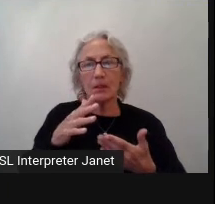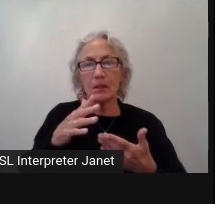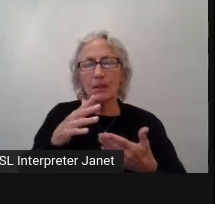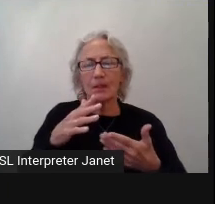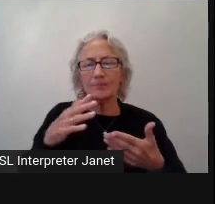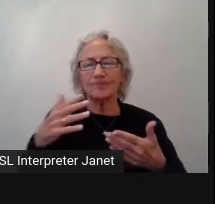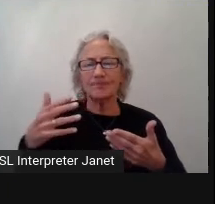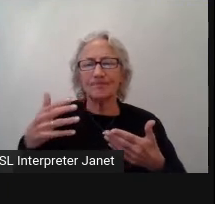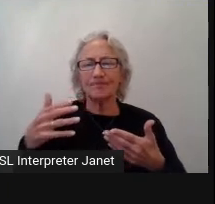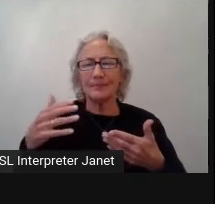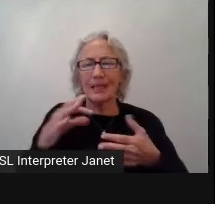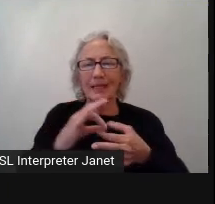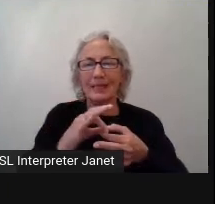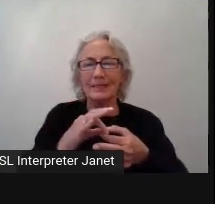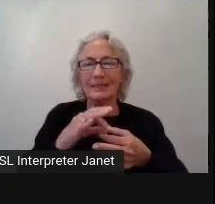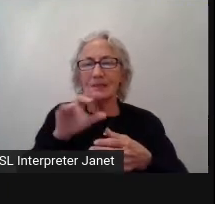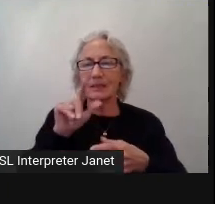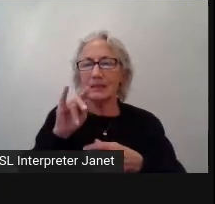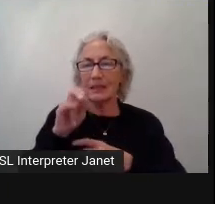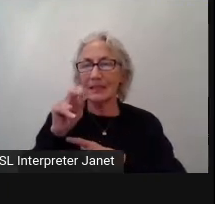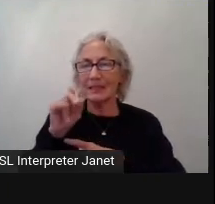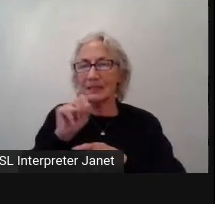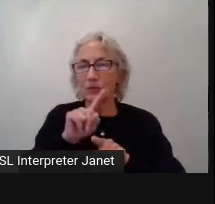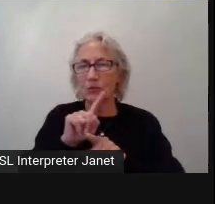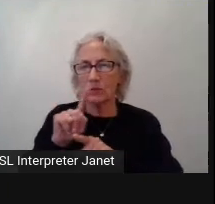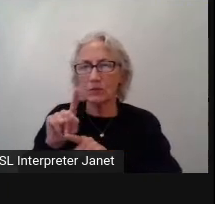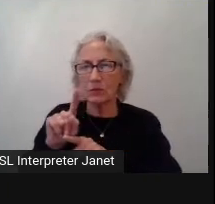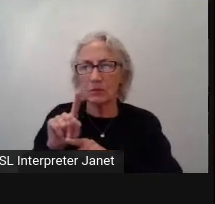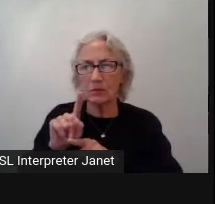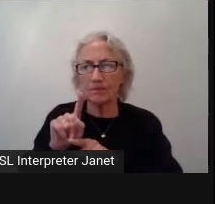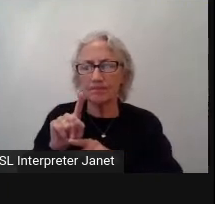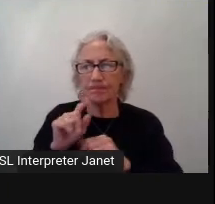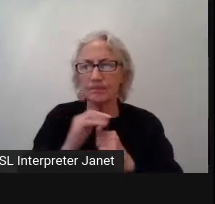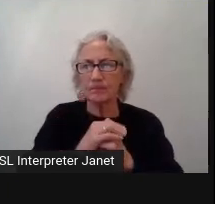This plugin allows you the skip to button.